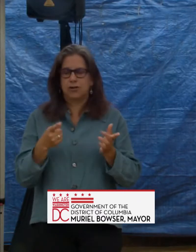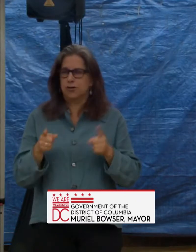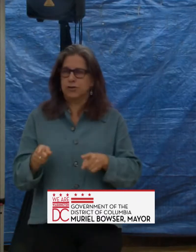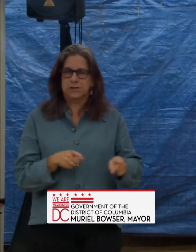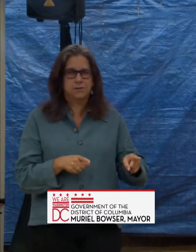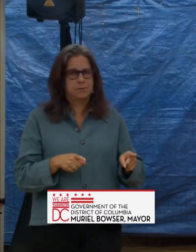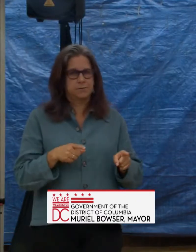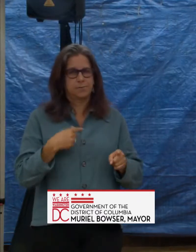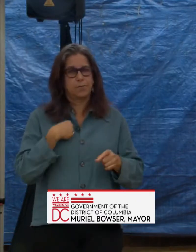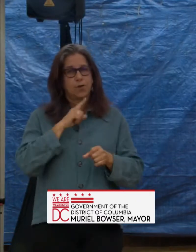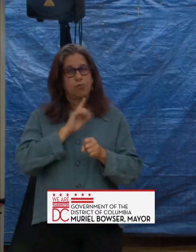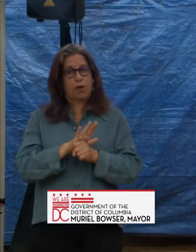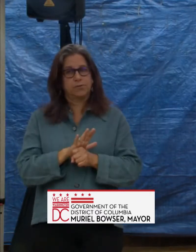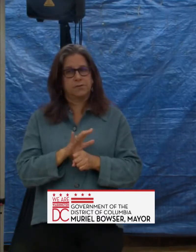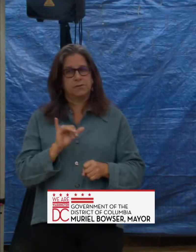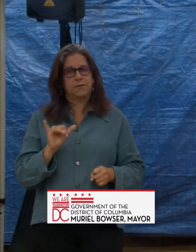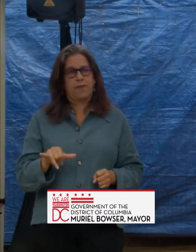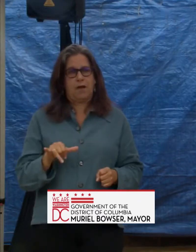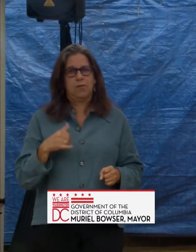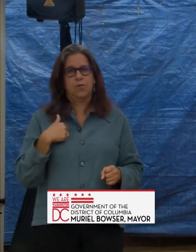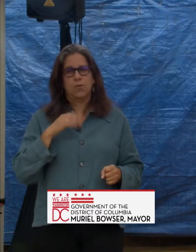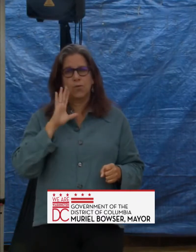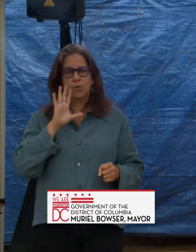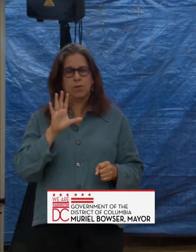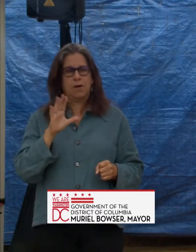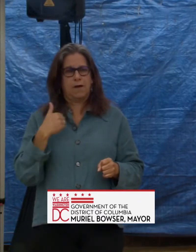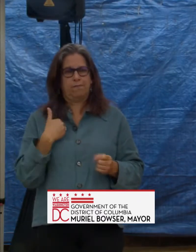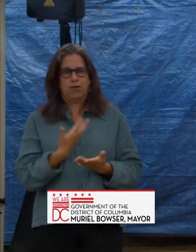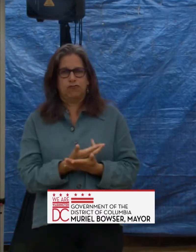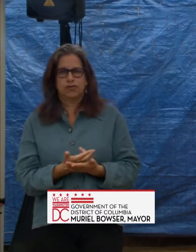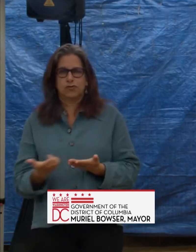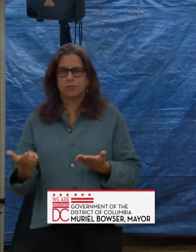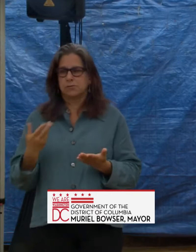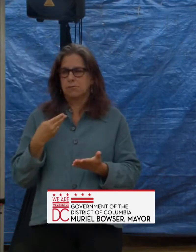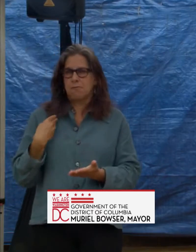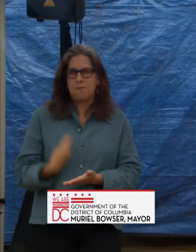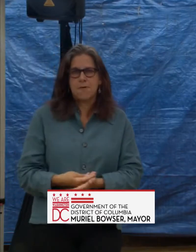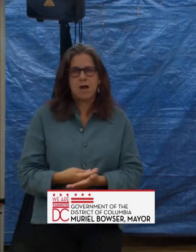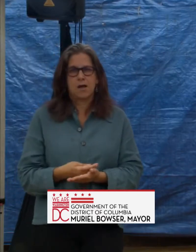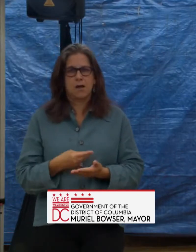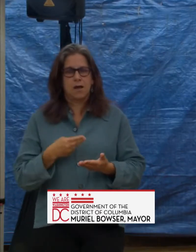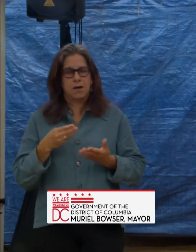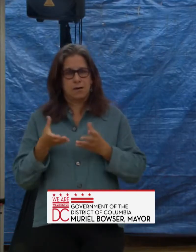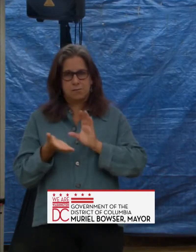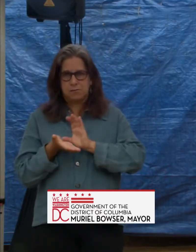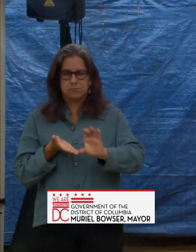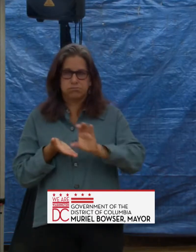DEDICATE THE NECESSARY FUNDING. I WANT TO ACKNOWLEDGE ALL THE MEMBERS OF MY TEAM WHO HAVE